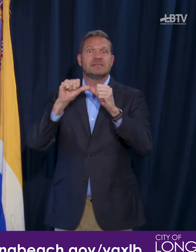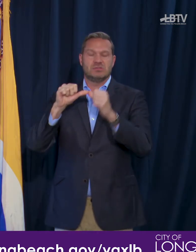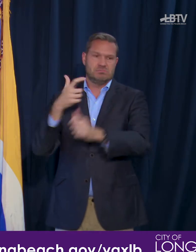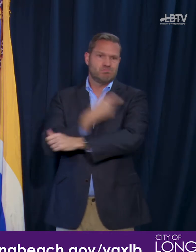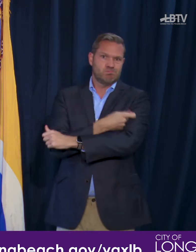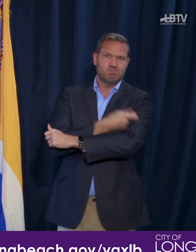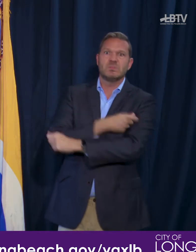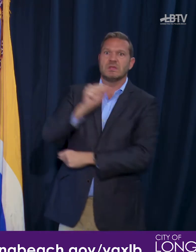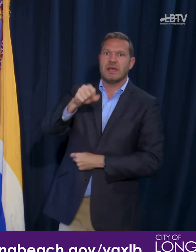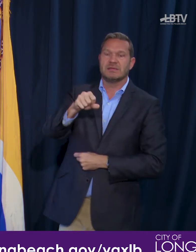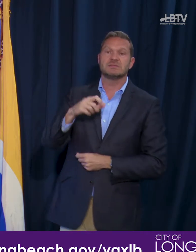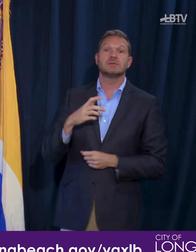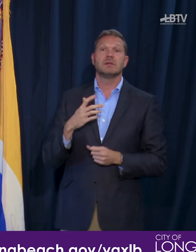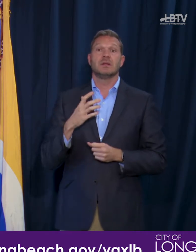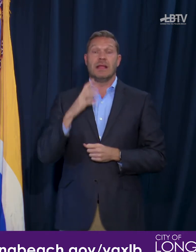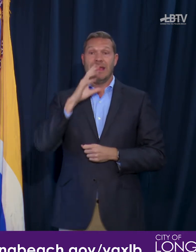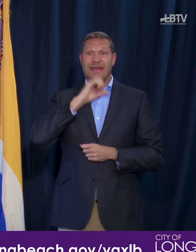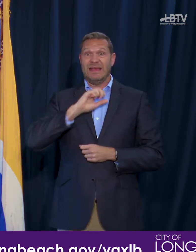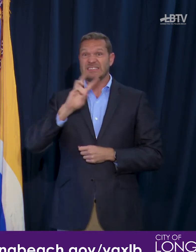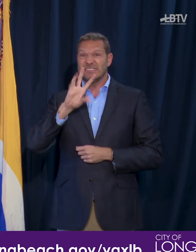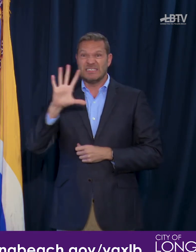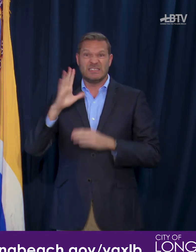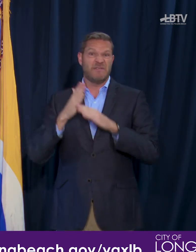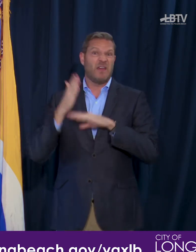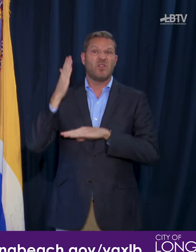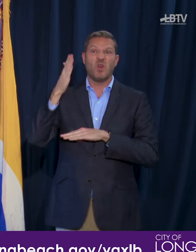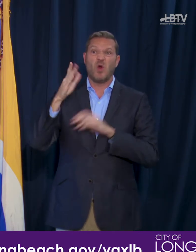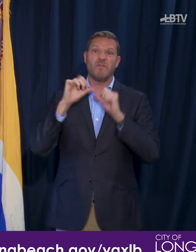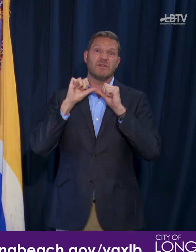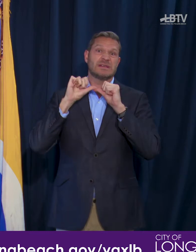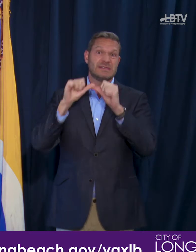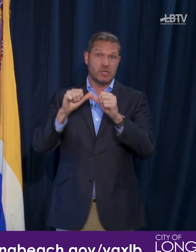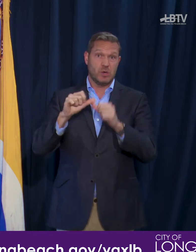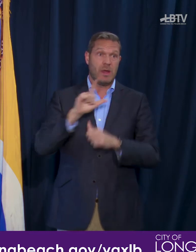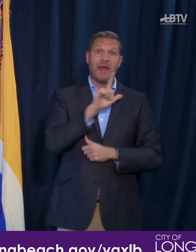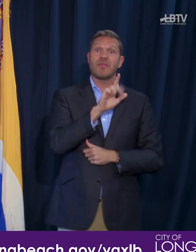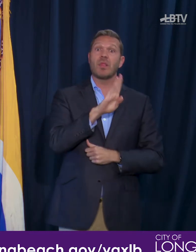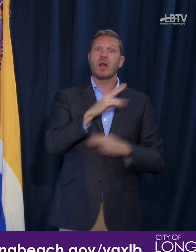We do 65 and over consistently at the Long Beach Health department and I want to just